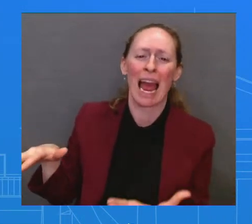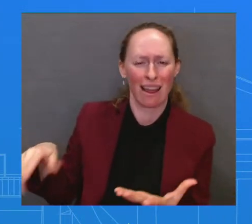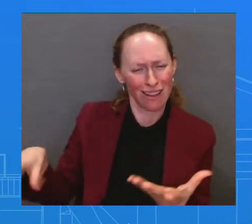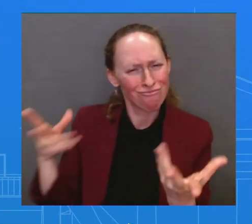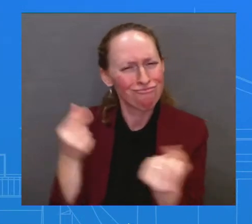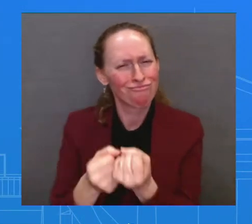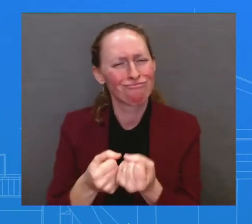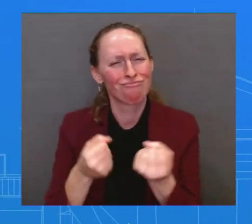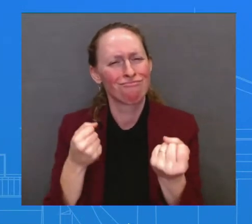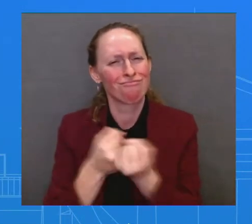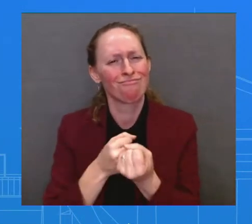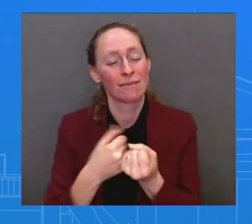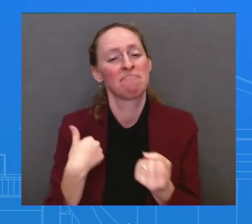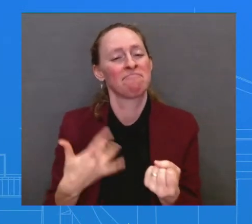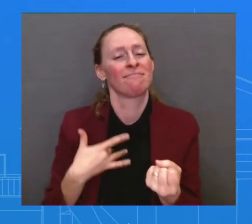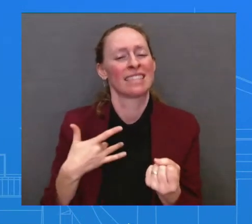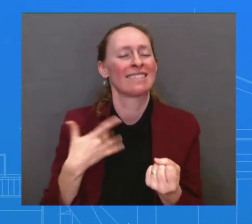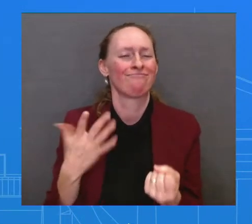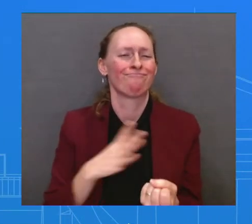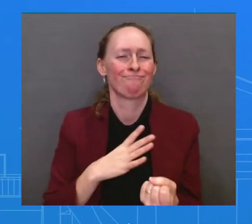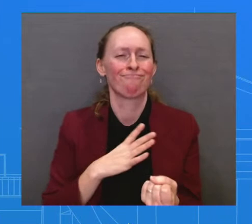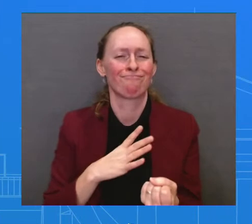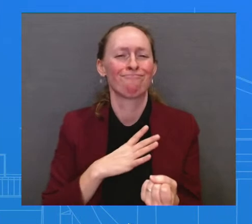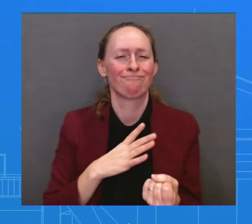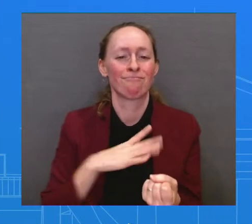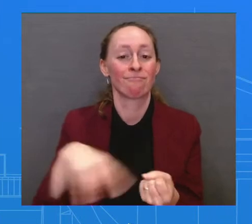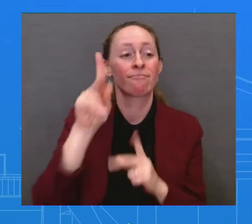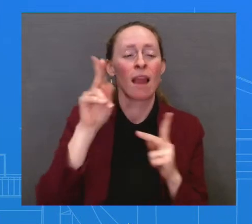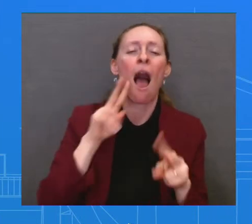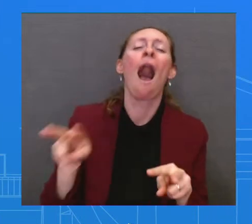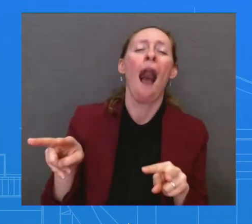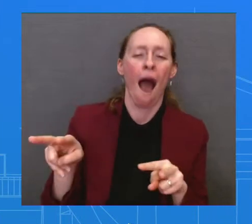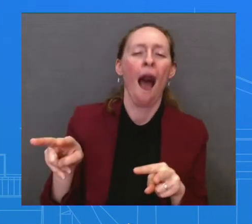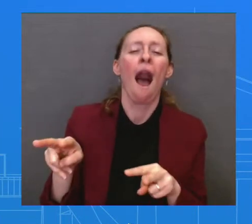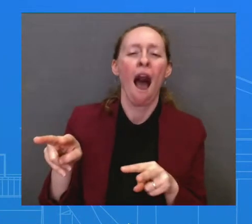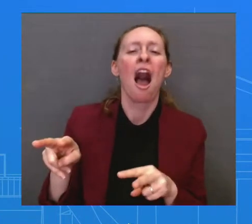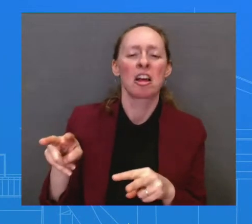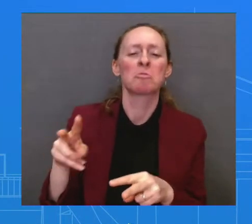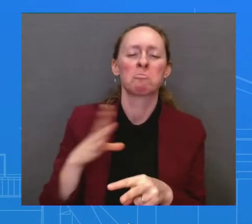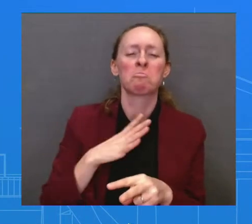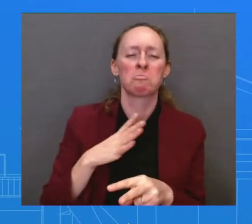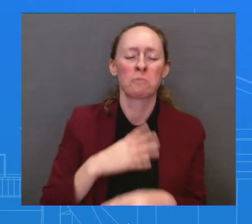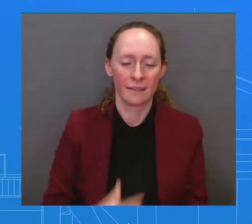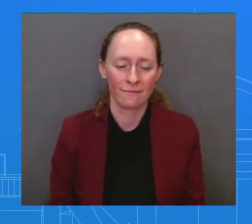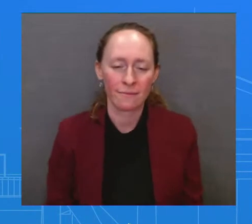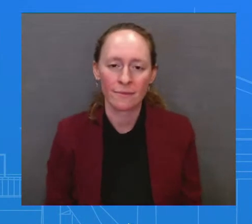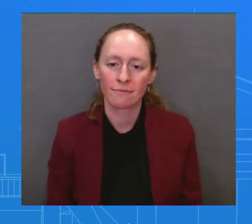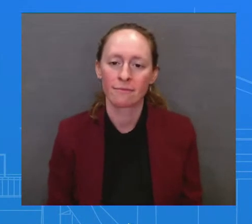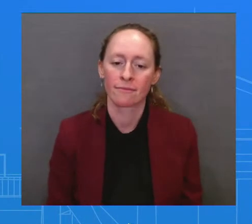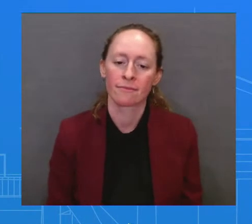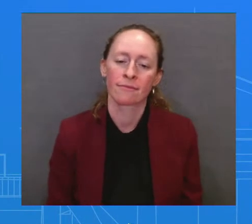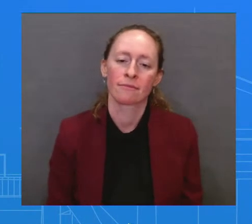So, I believe that will shine through in the end. Yes. The Press: Is the U.S. concerned about Poland's decision to stop sending arms to Ukraine